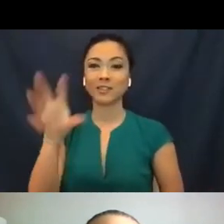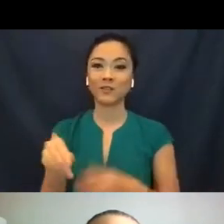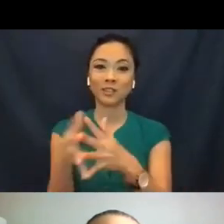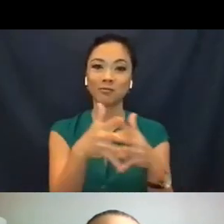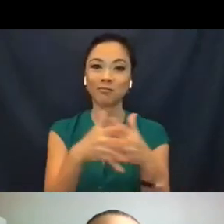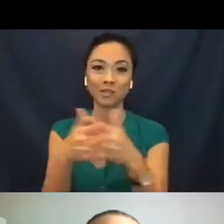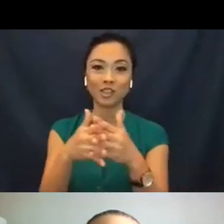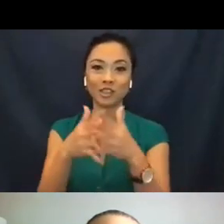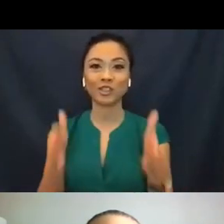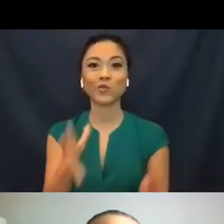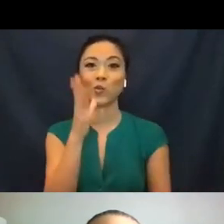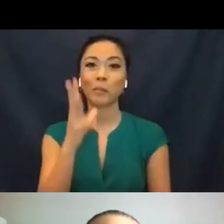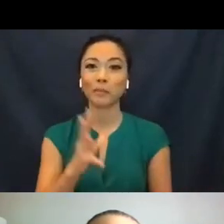Thank you. Laura?